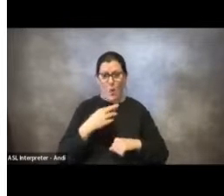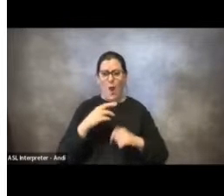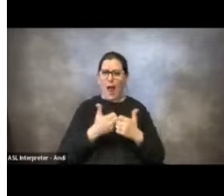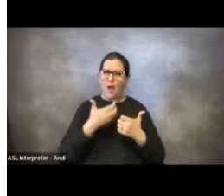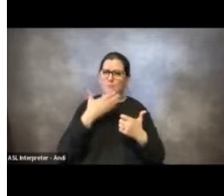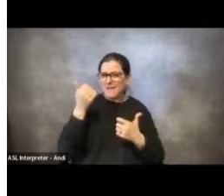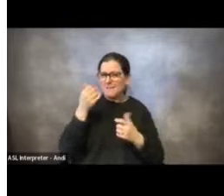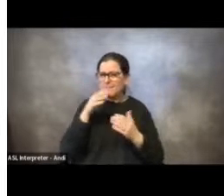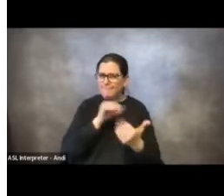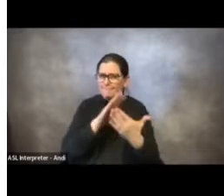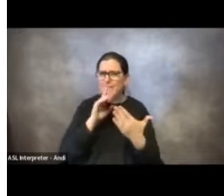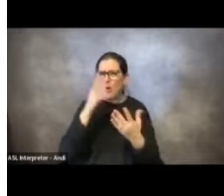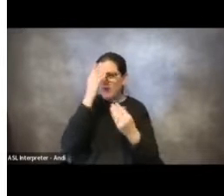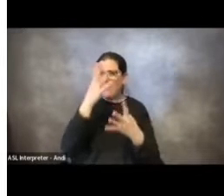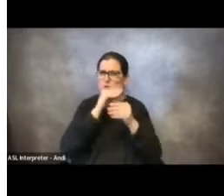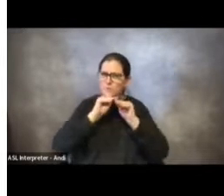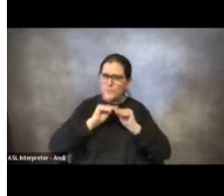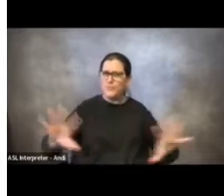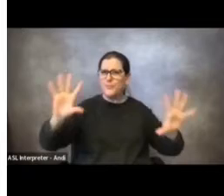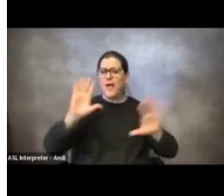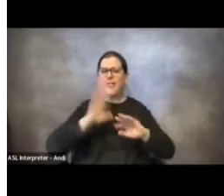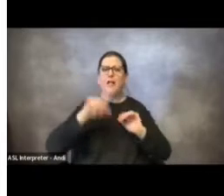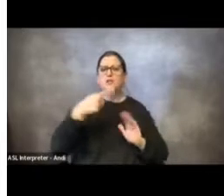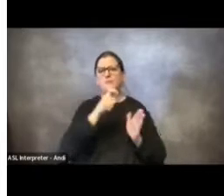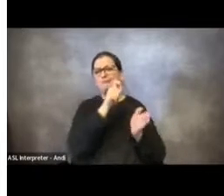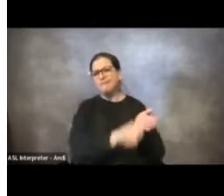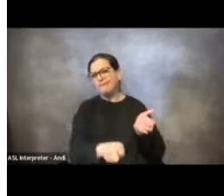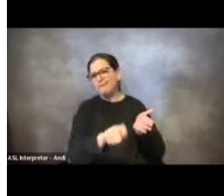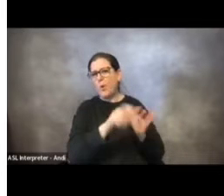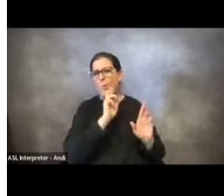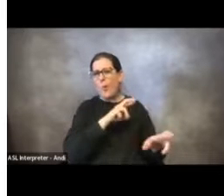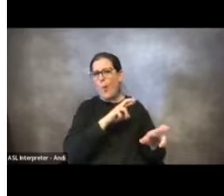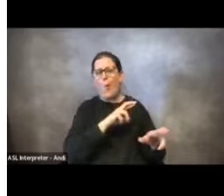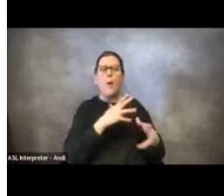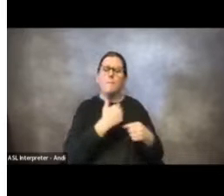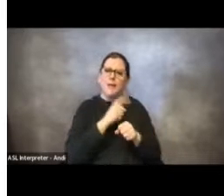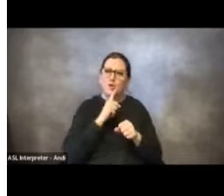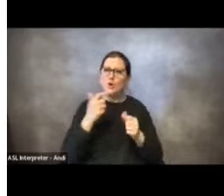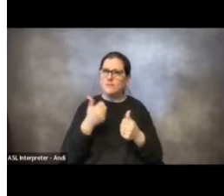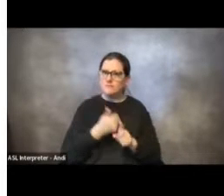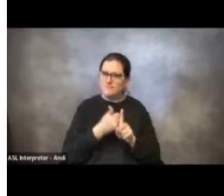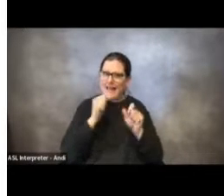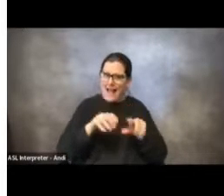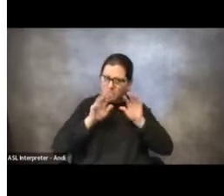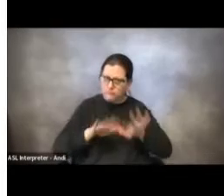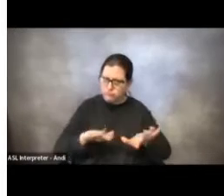field that's outside of just a report, right, we want to make sure that it really has some legs, leveraging partnerships,